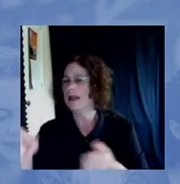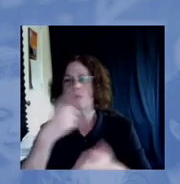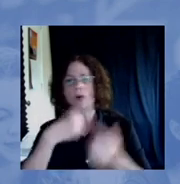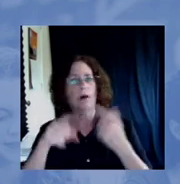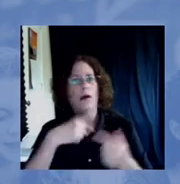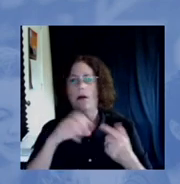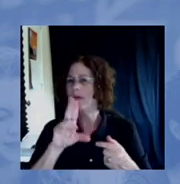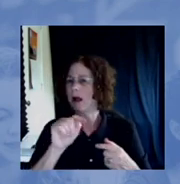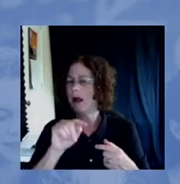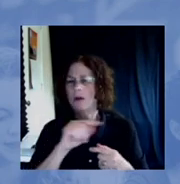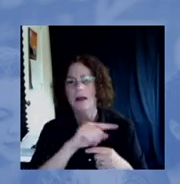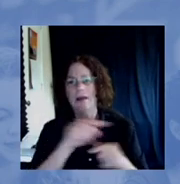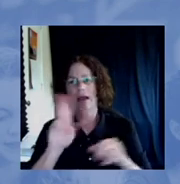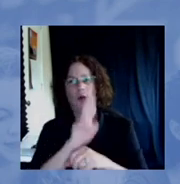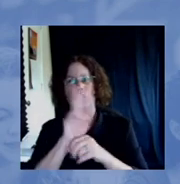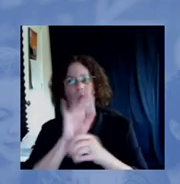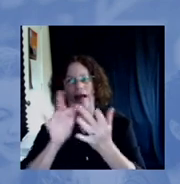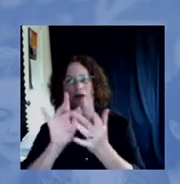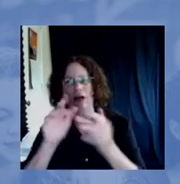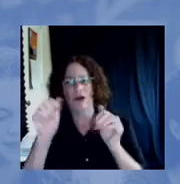INTERNET. IT COULD JUST BE THE PHONE AND I COULD LITERALLY